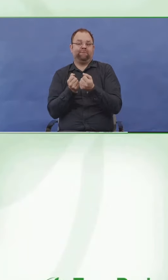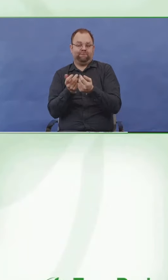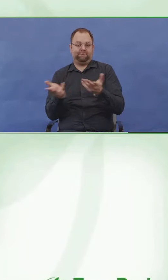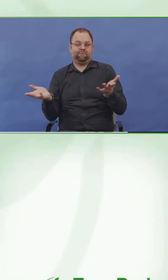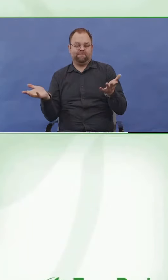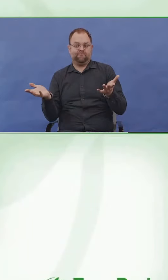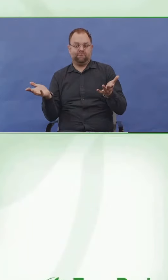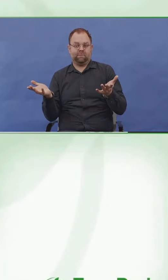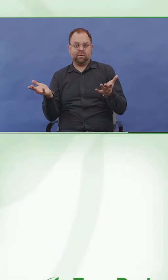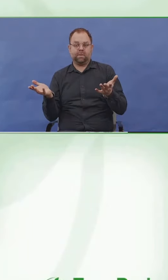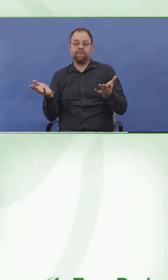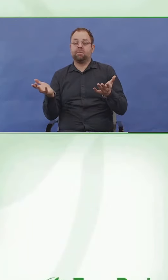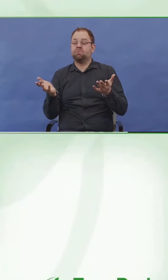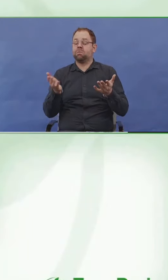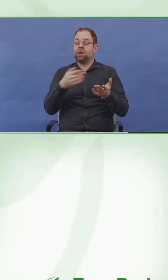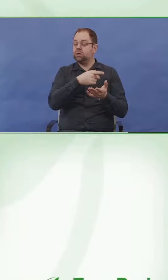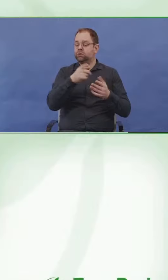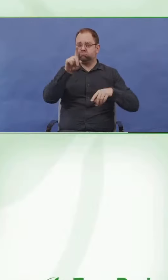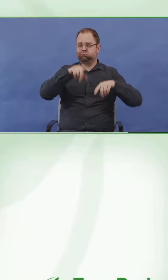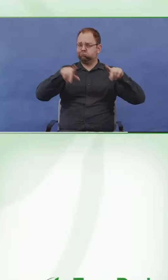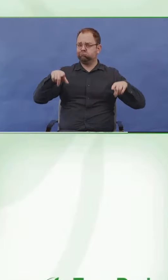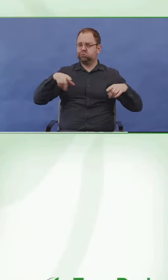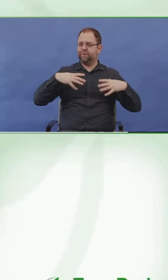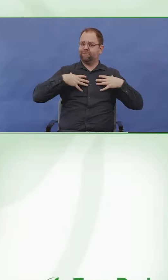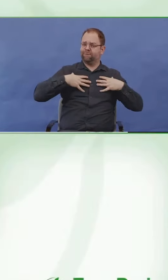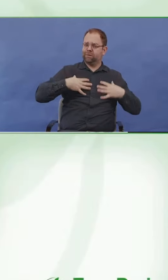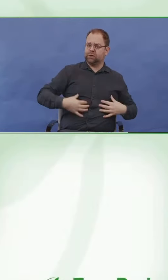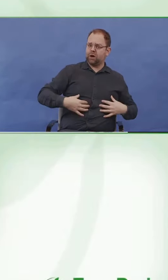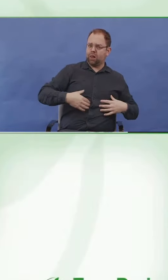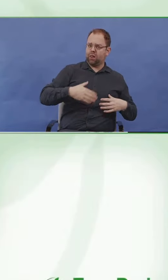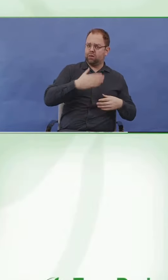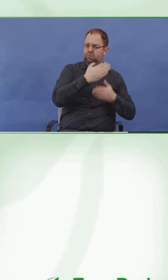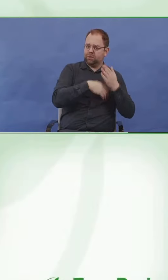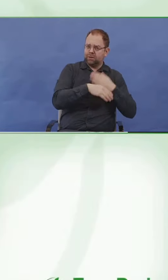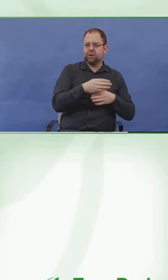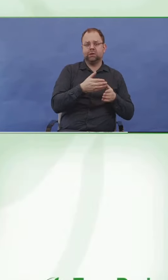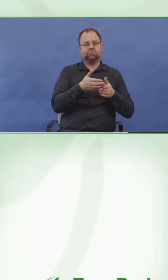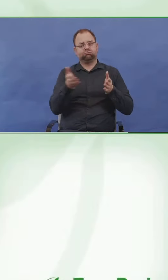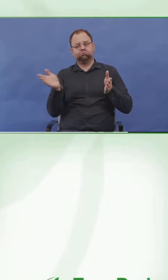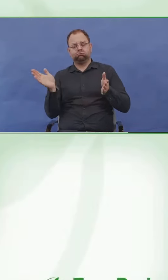There is not one solution and you will not find one system that fits for both. It is impossible.